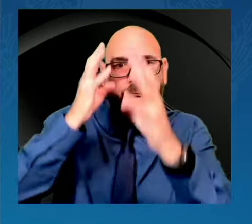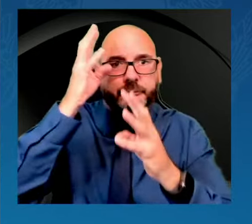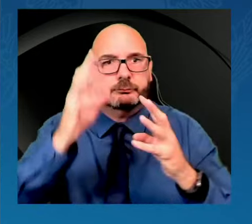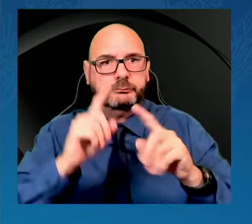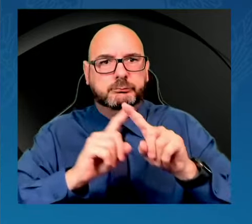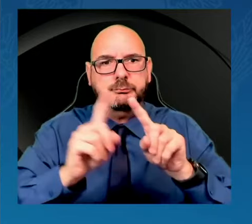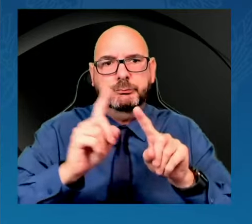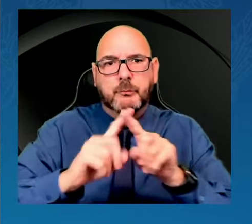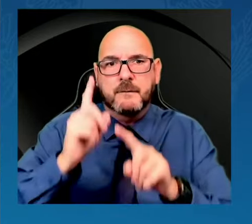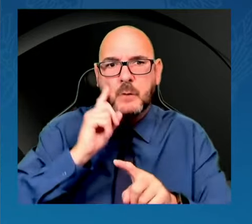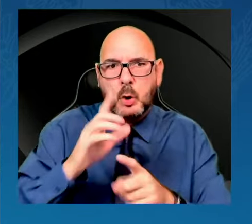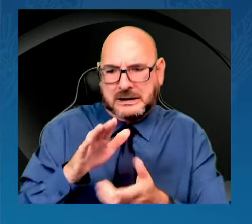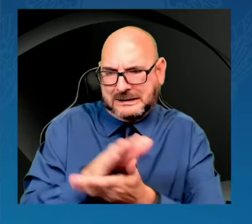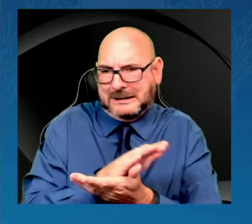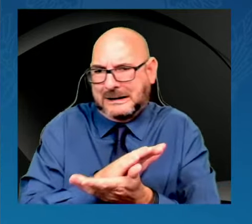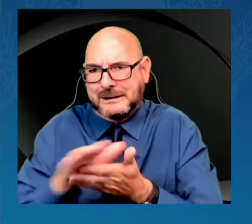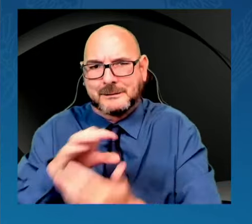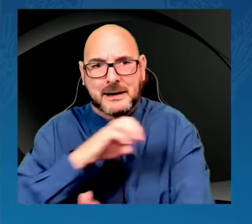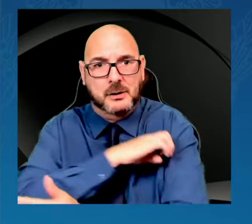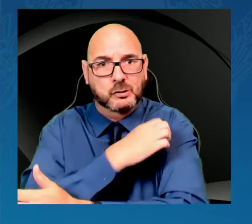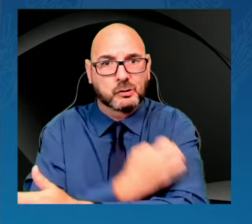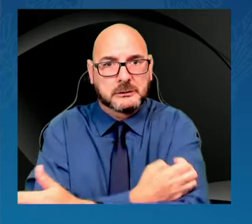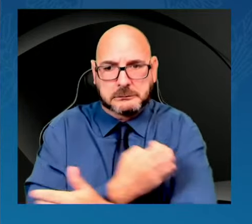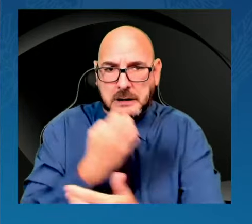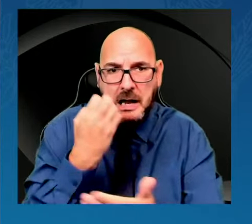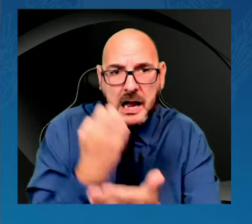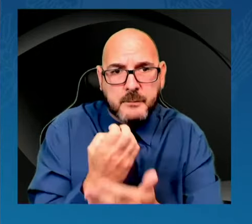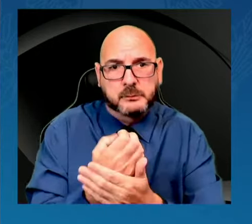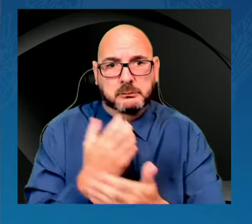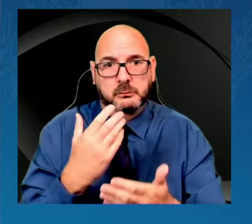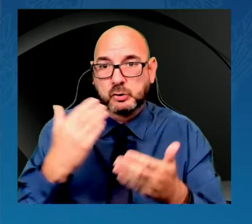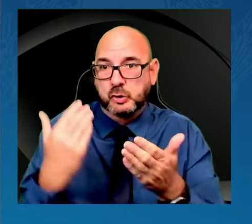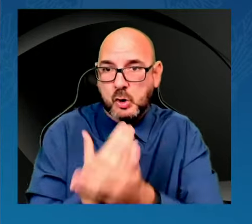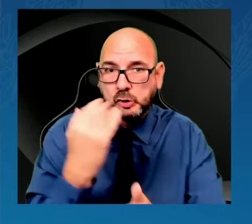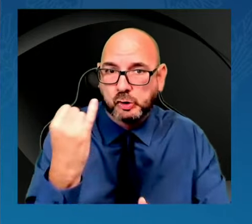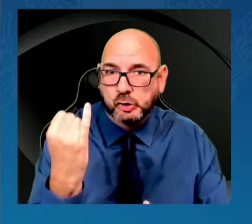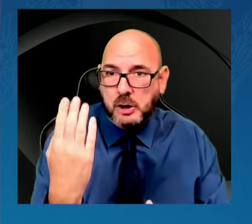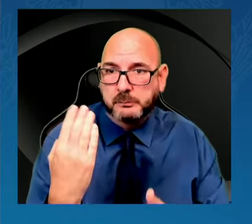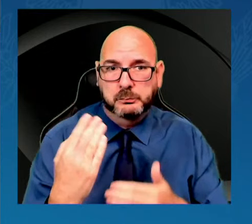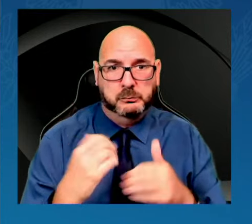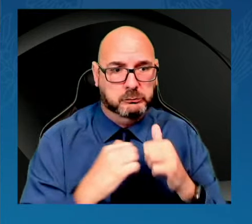the new jobs that will be created, then what that means in terms of diversifying